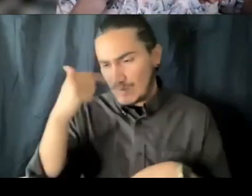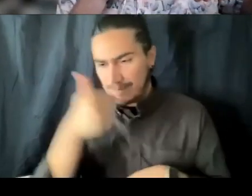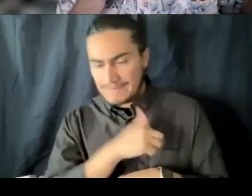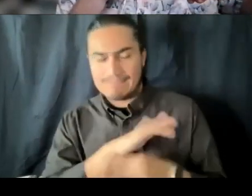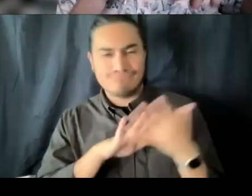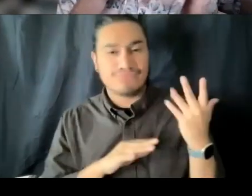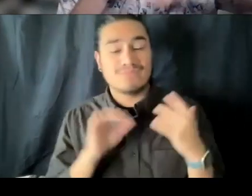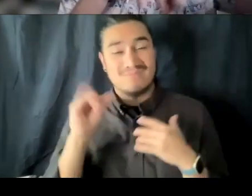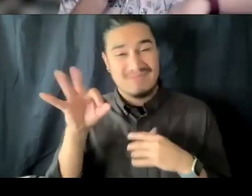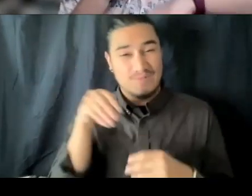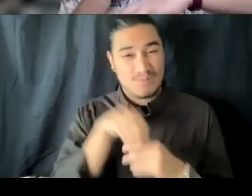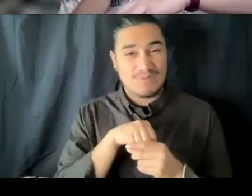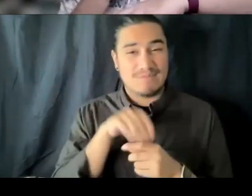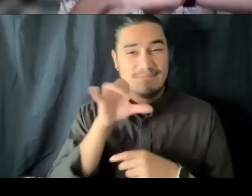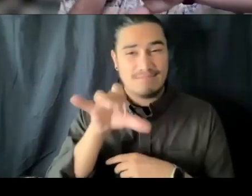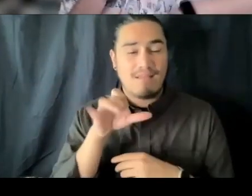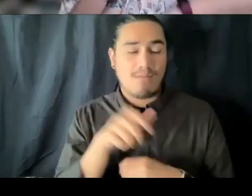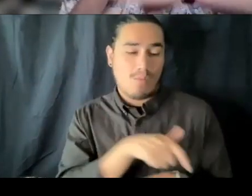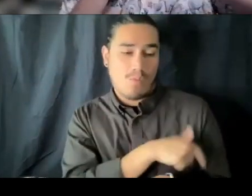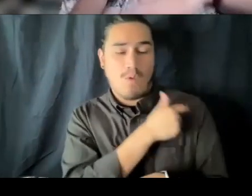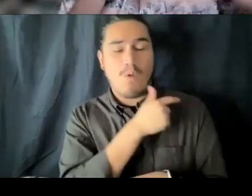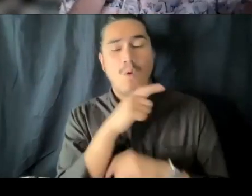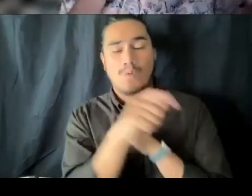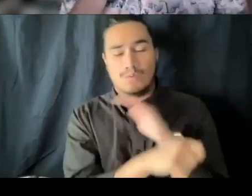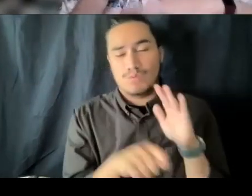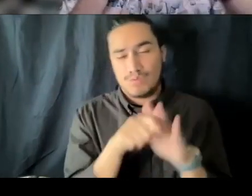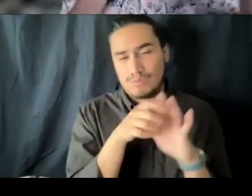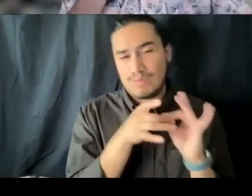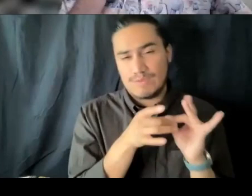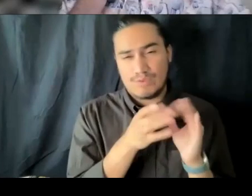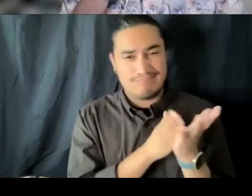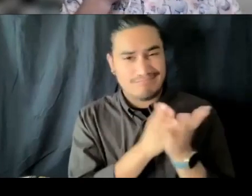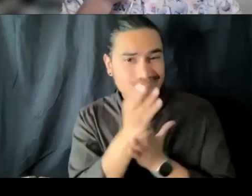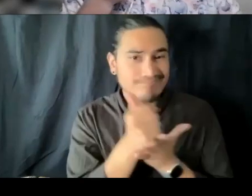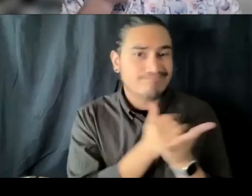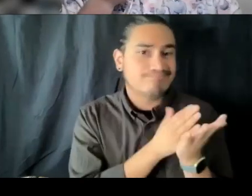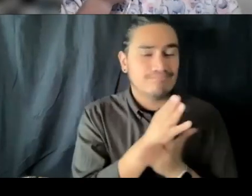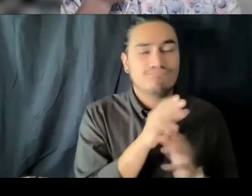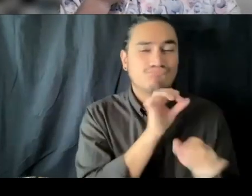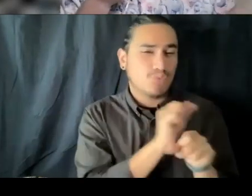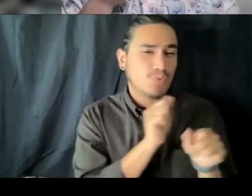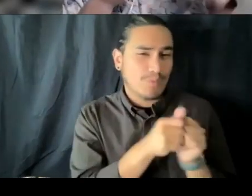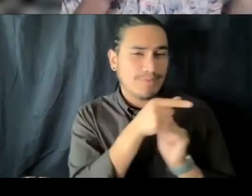that longer term relationship, you're an advocate, you work with the same person over time.